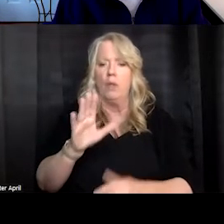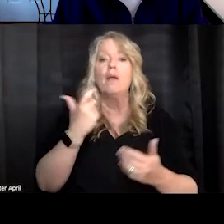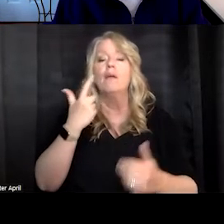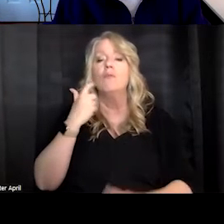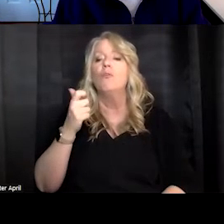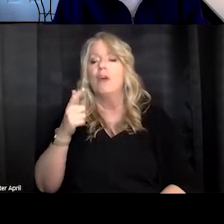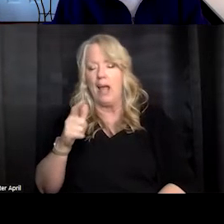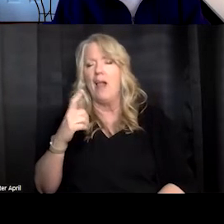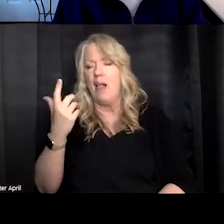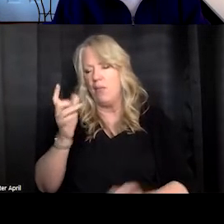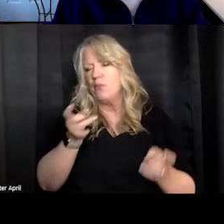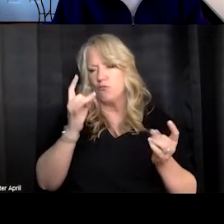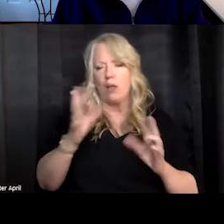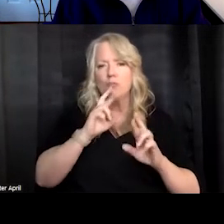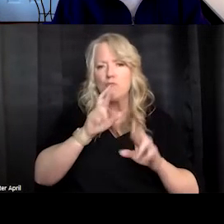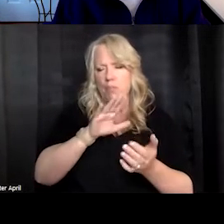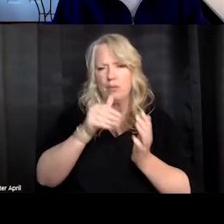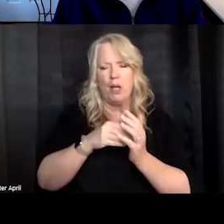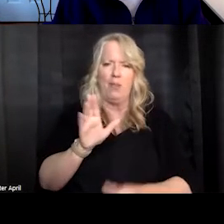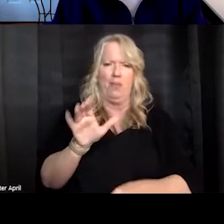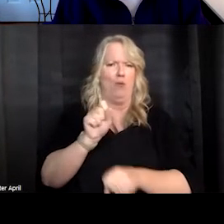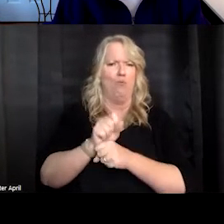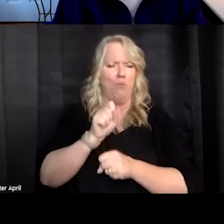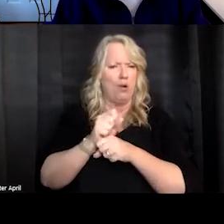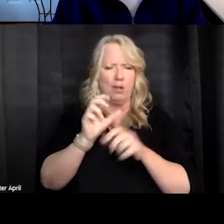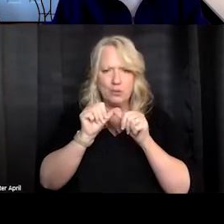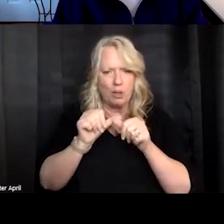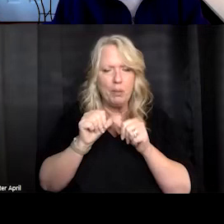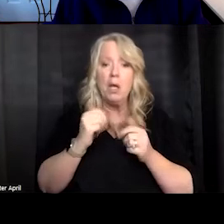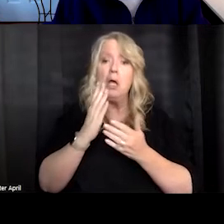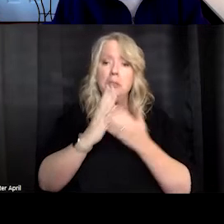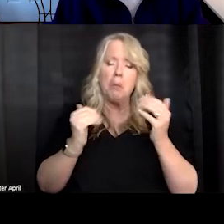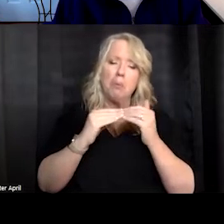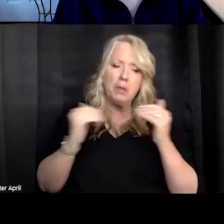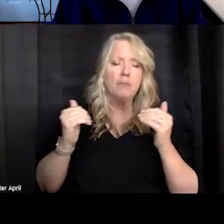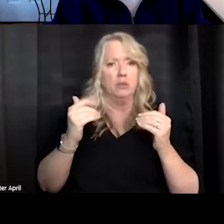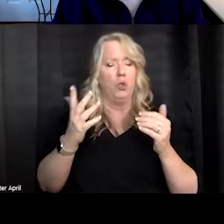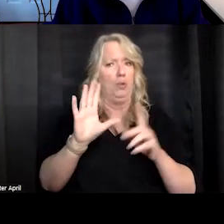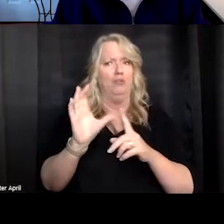, WHAT, HOW THEY ACTUALLY ENGAUGE THAT, AT THE CRISIS RESPONSE CENTERS. AND THAT WORK IS ON